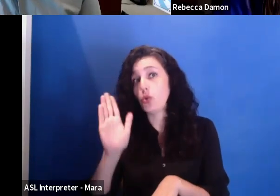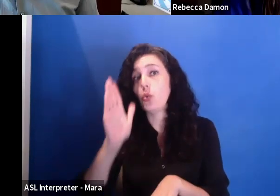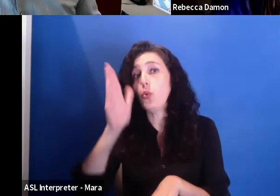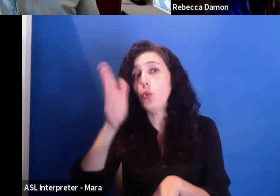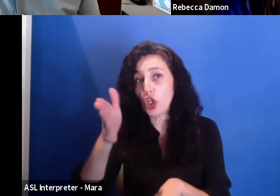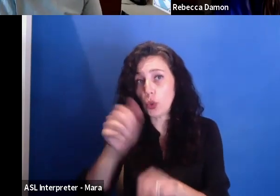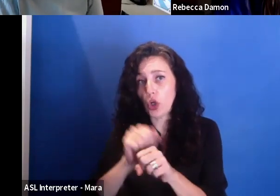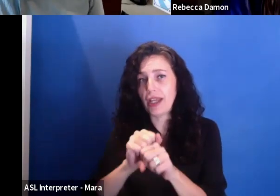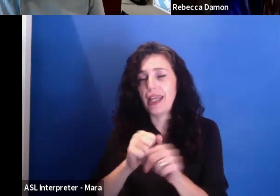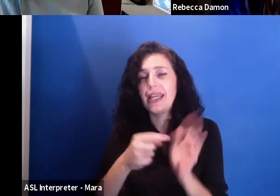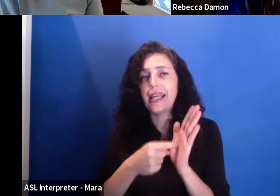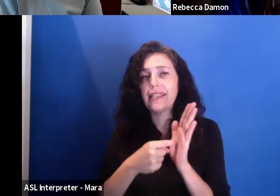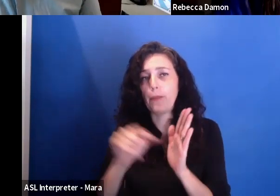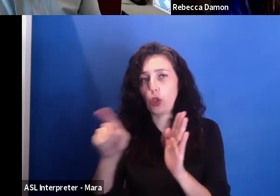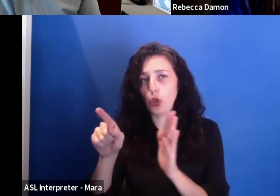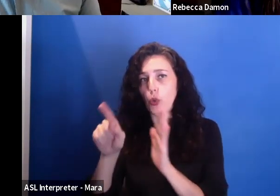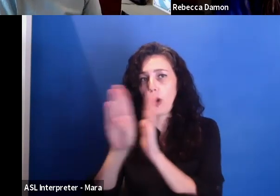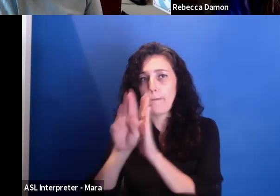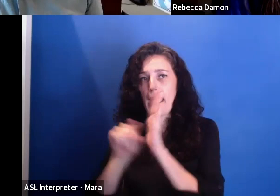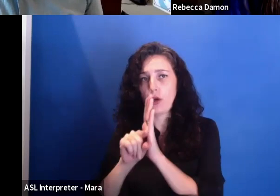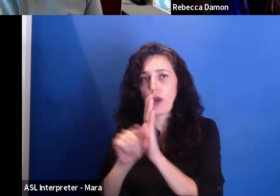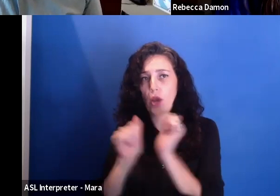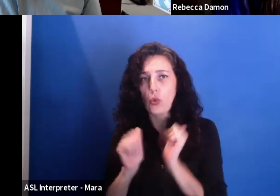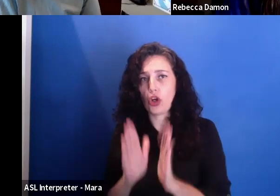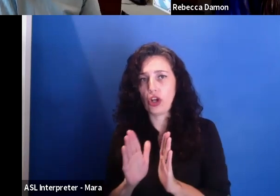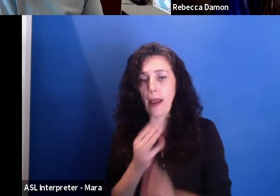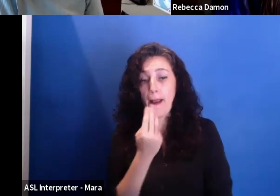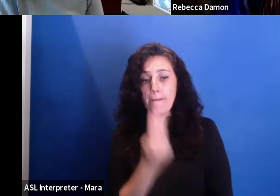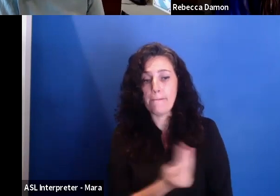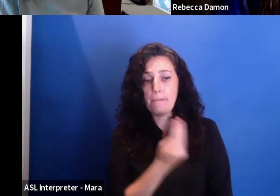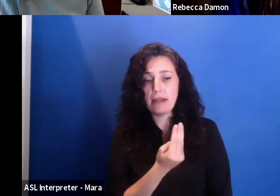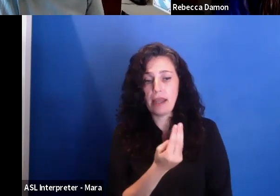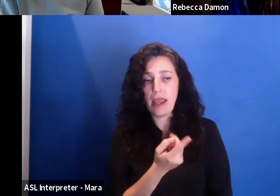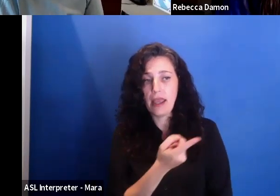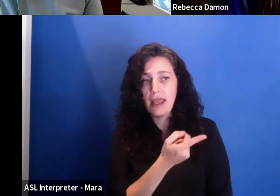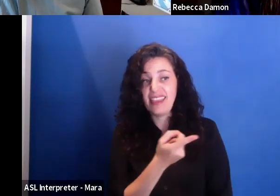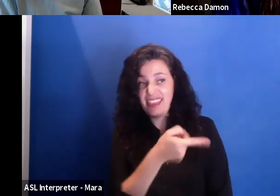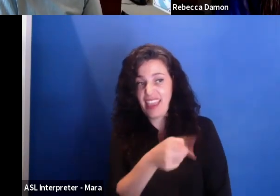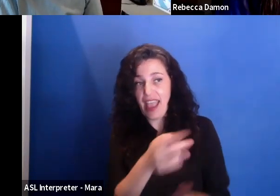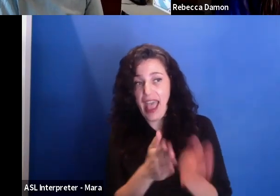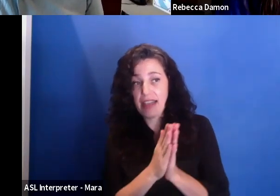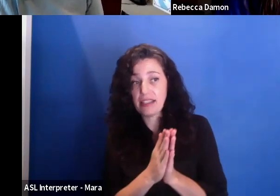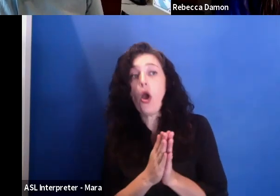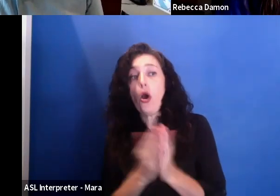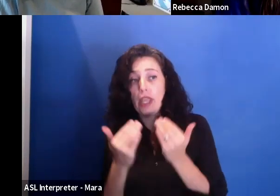let's say as a background performer on a Monday, you're asked to test on a Tuesday and then told you're going to be working on Thursday and Friday.